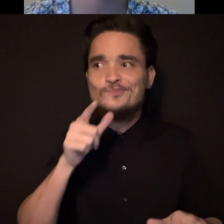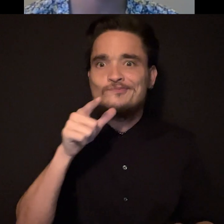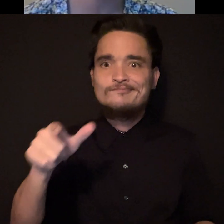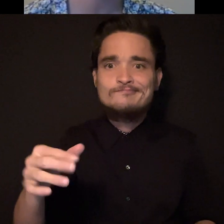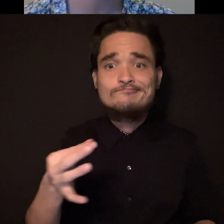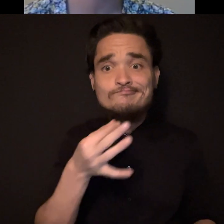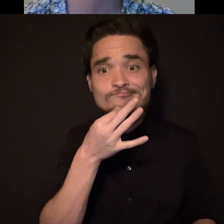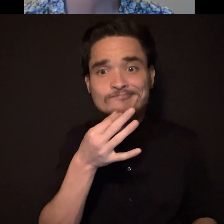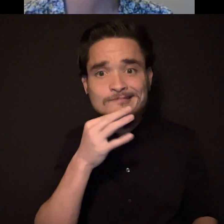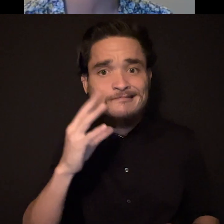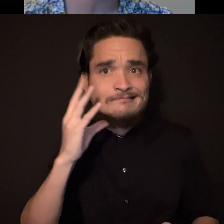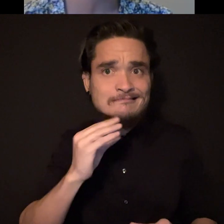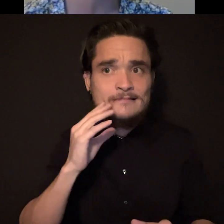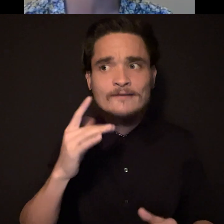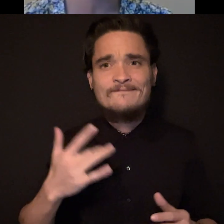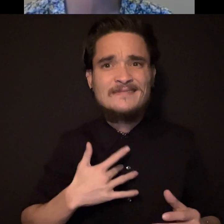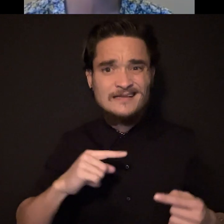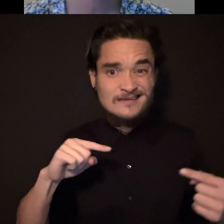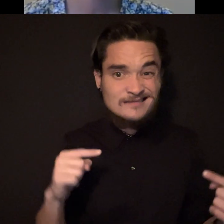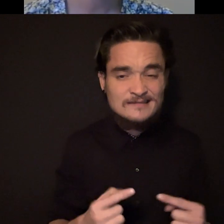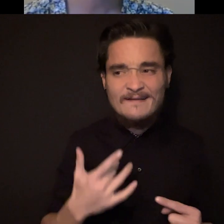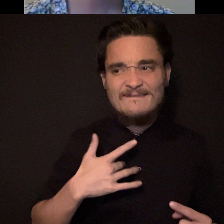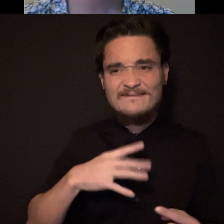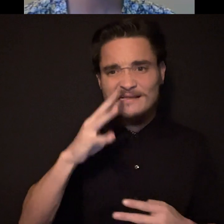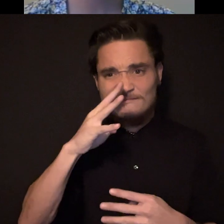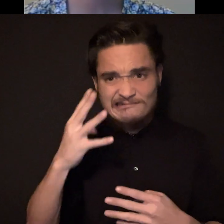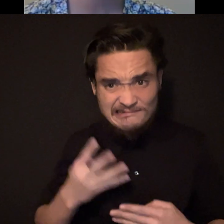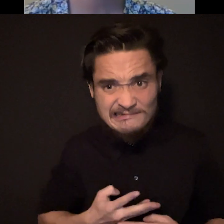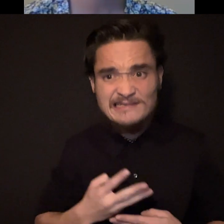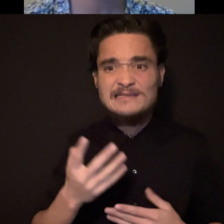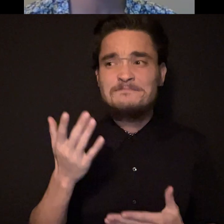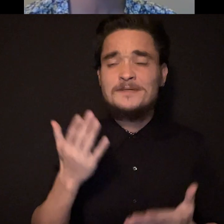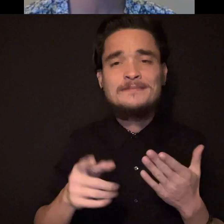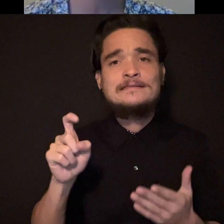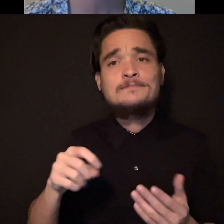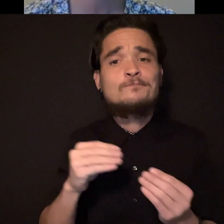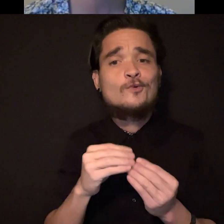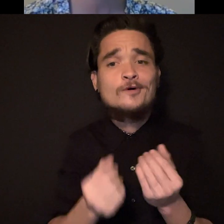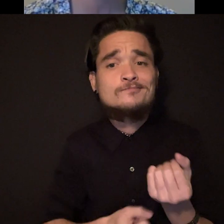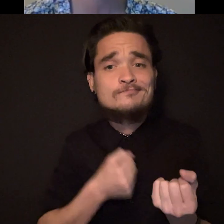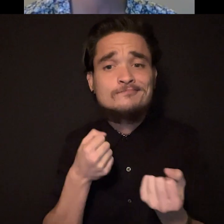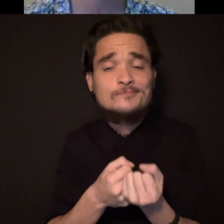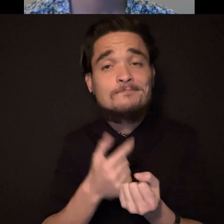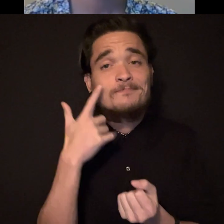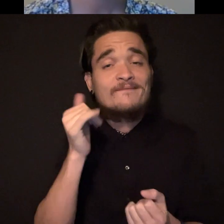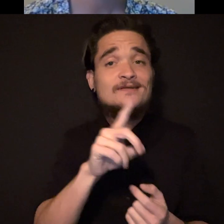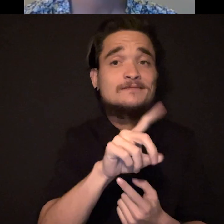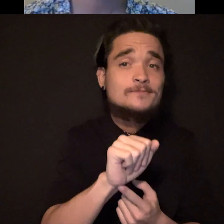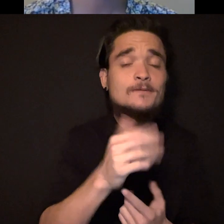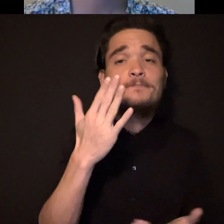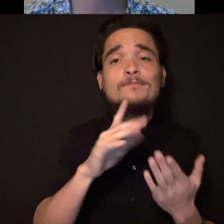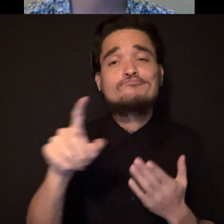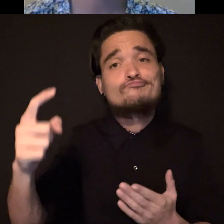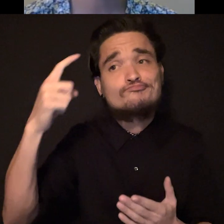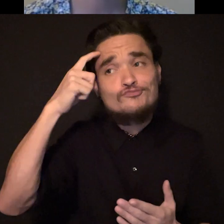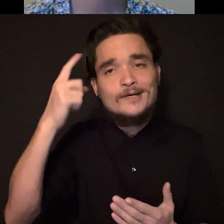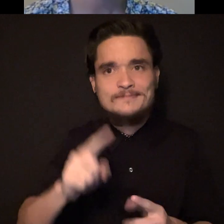who are at risk of injury or neglect, or who need extra support because of a disability or a neurological difference.